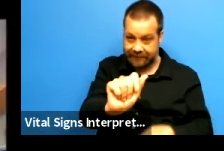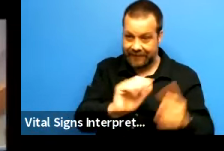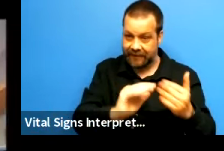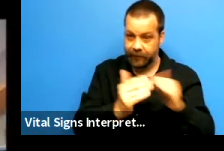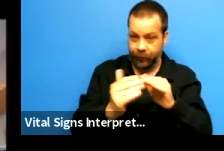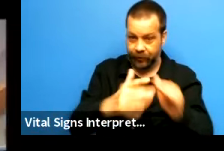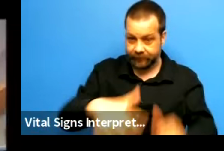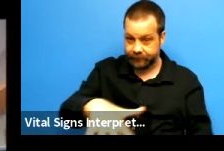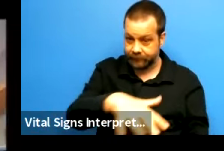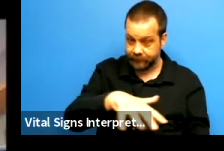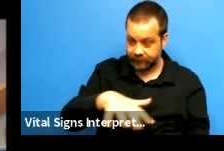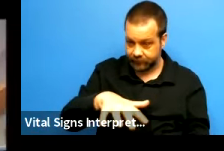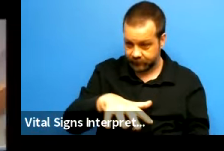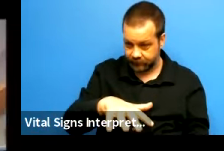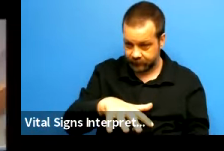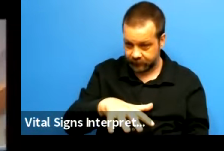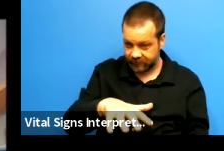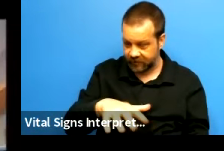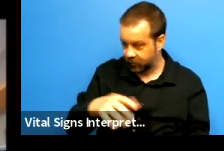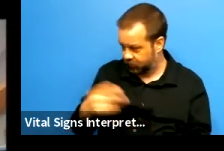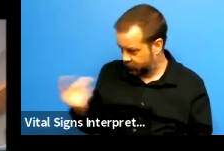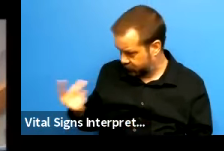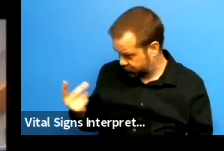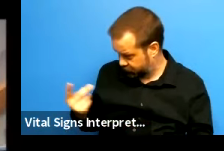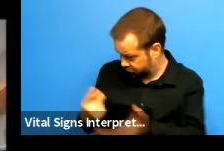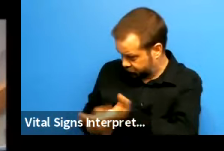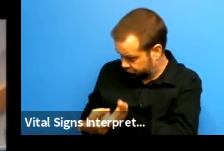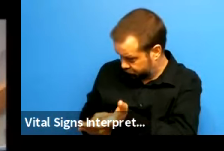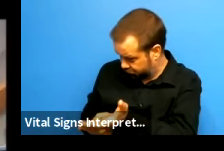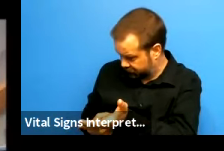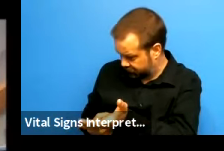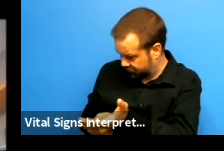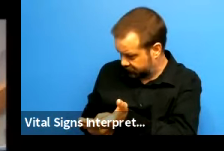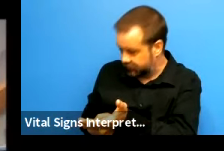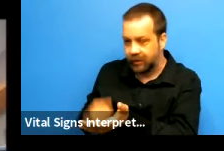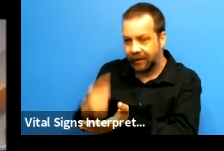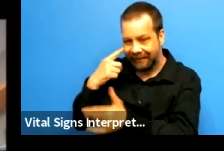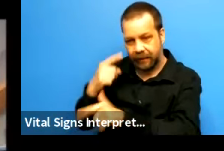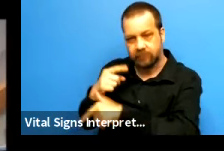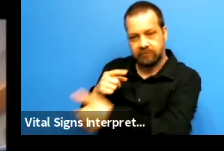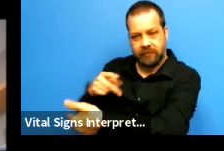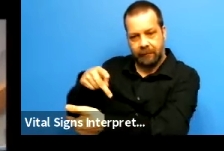So I'm going to turn this slide and the next slide on over to Pam.